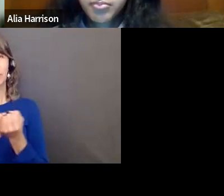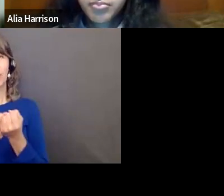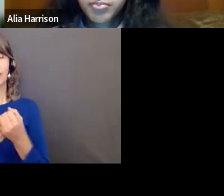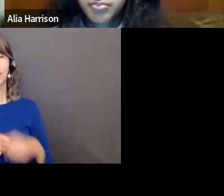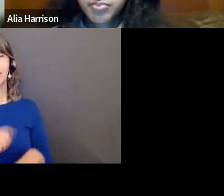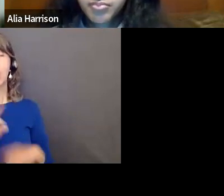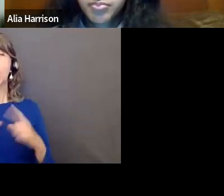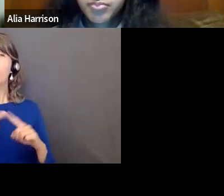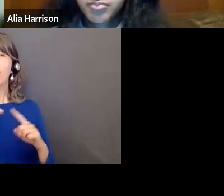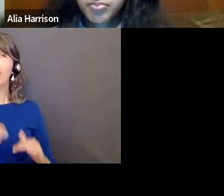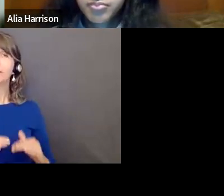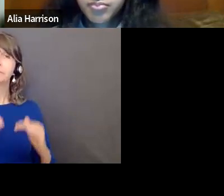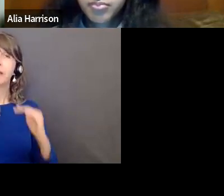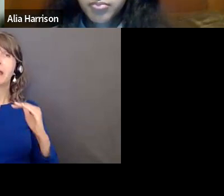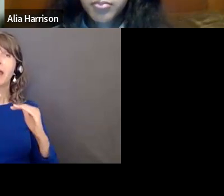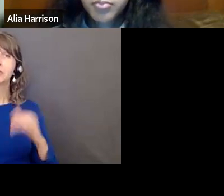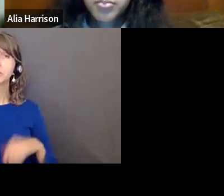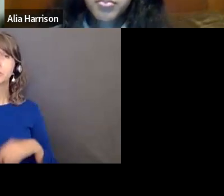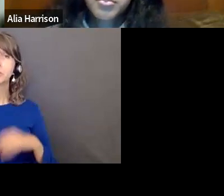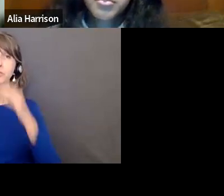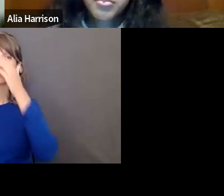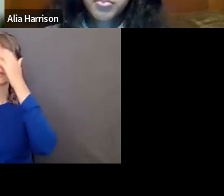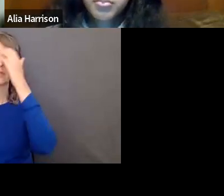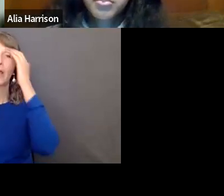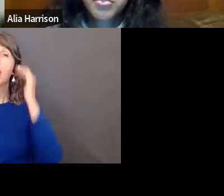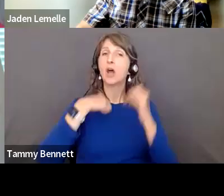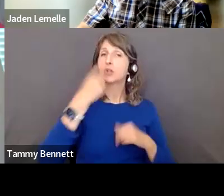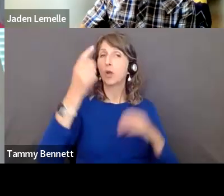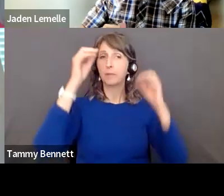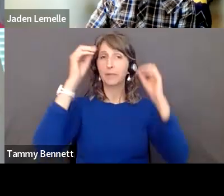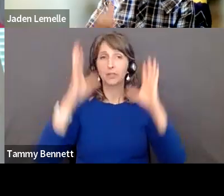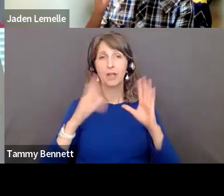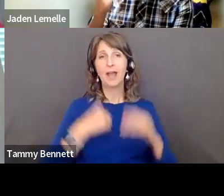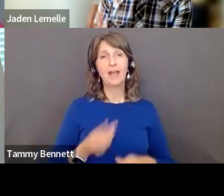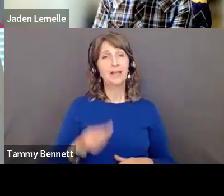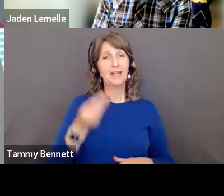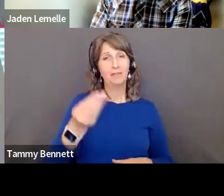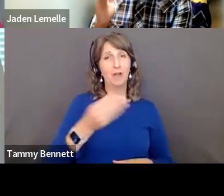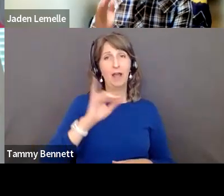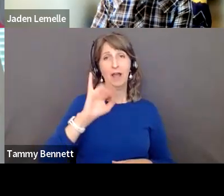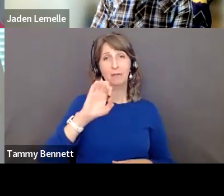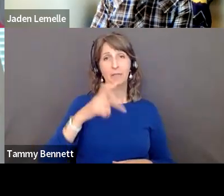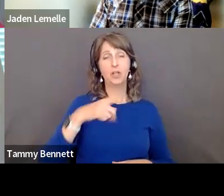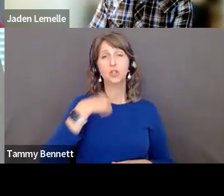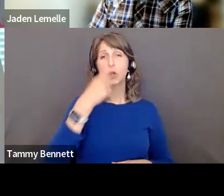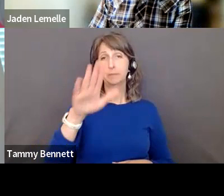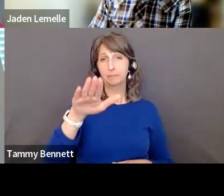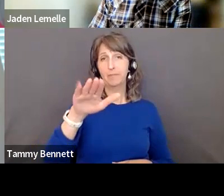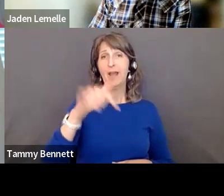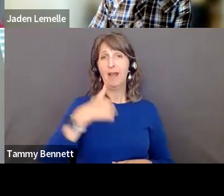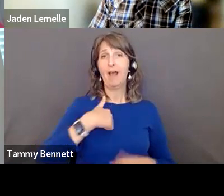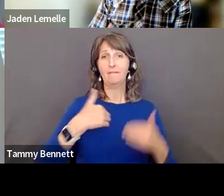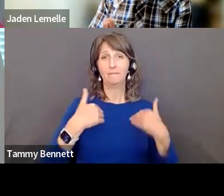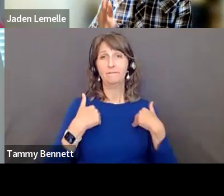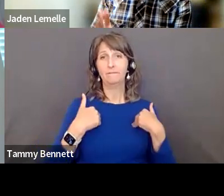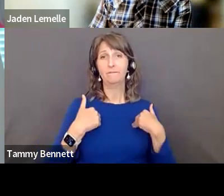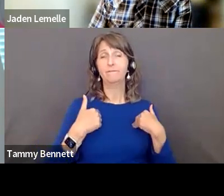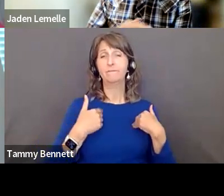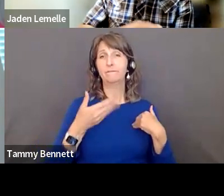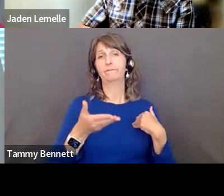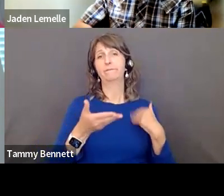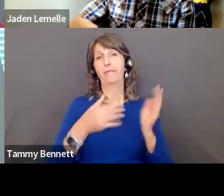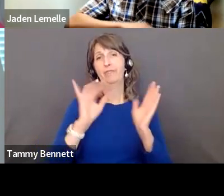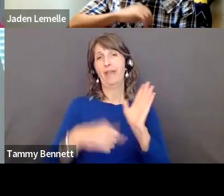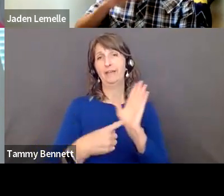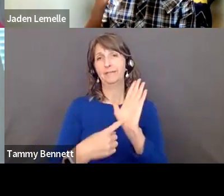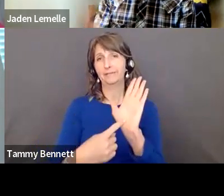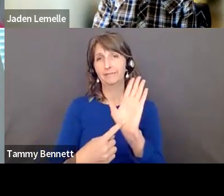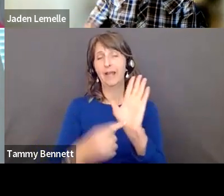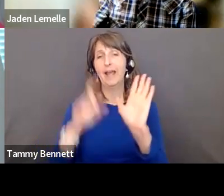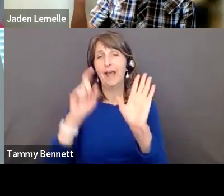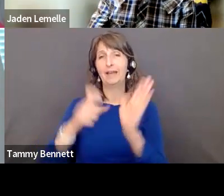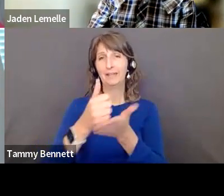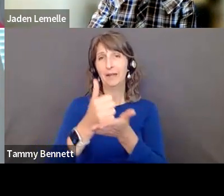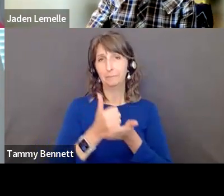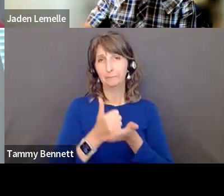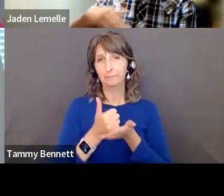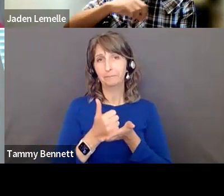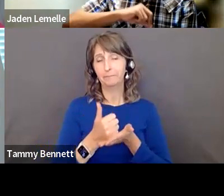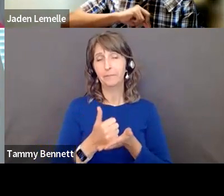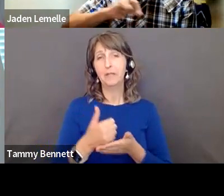I had a very I gave my IP like hey. Add this. And from freshman year all in my senior.